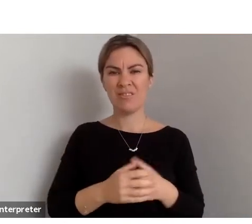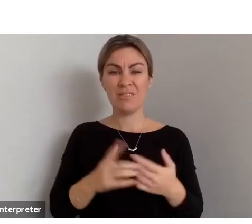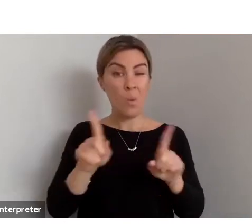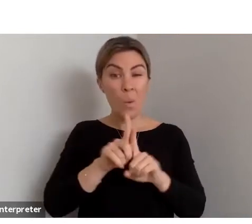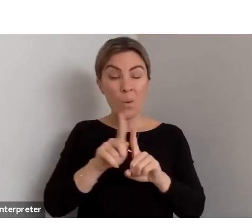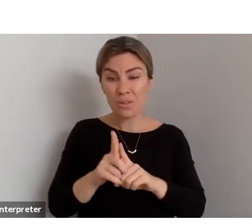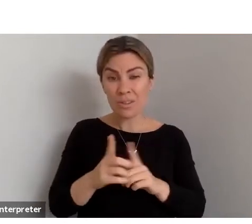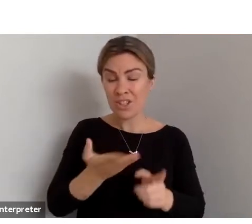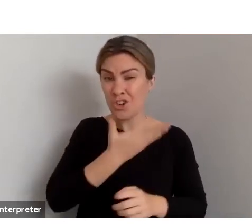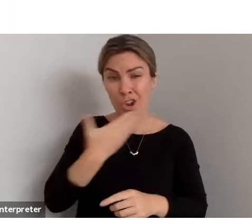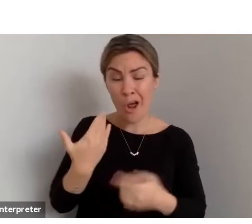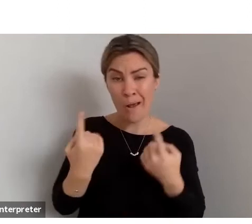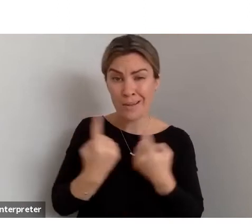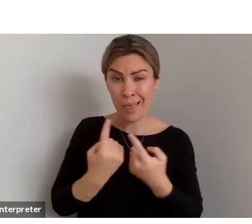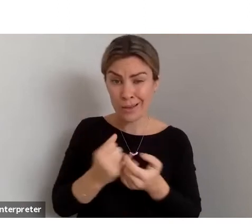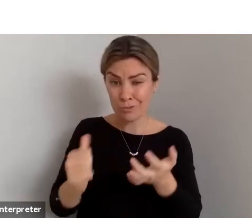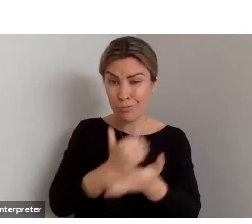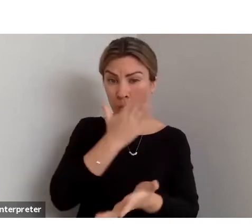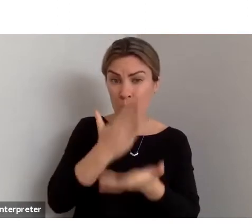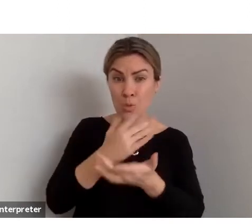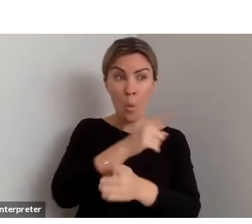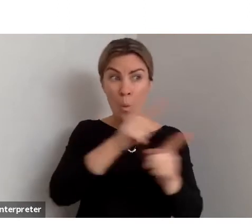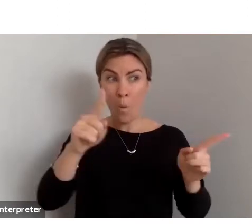have people get the message and feel included.